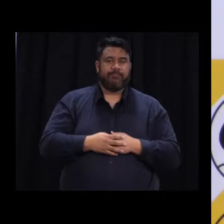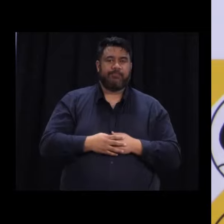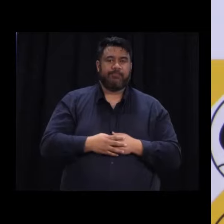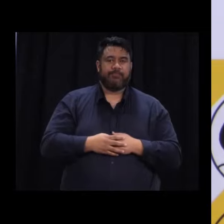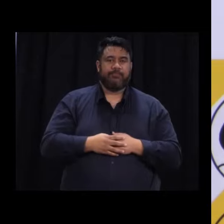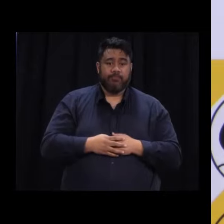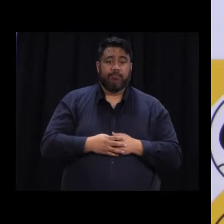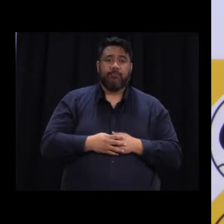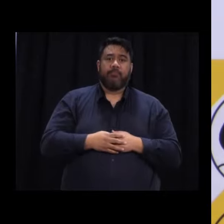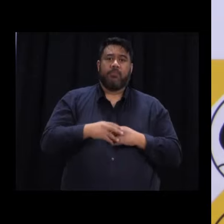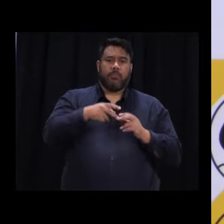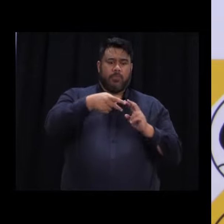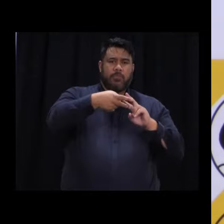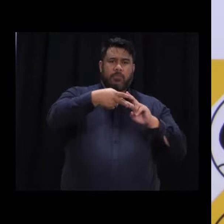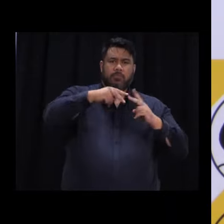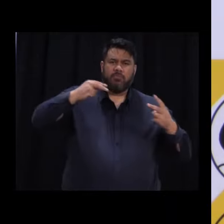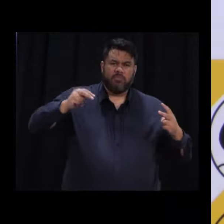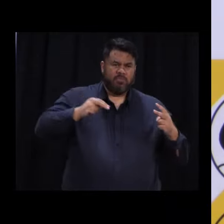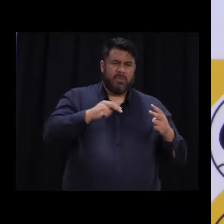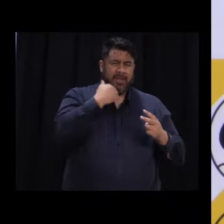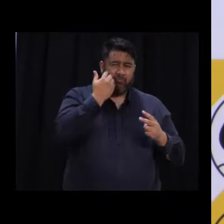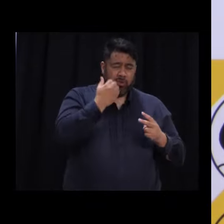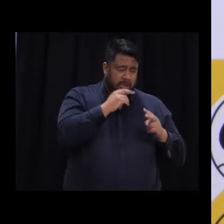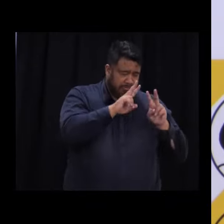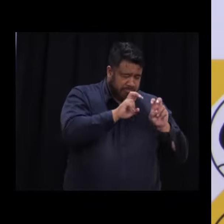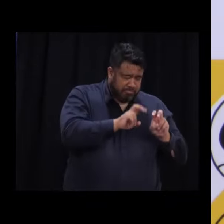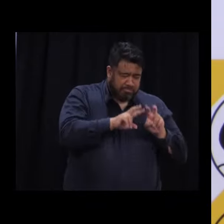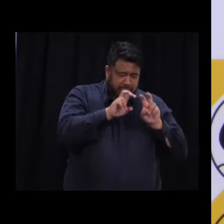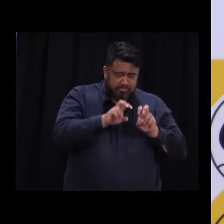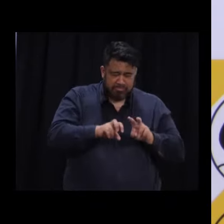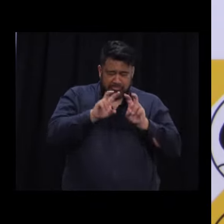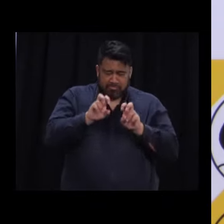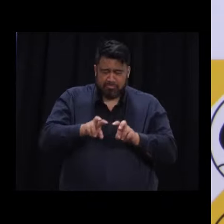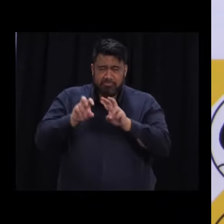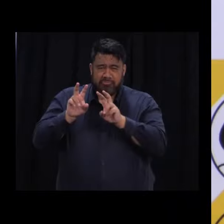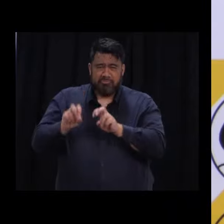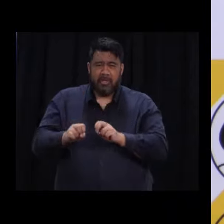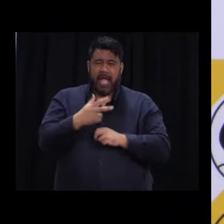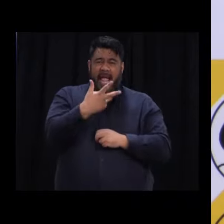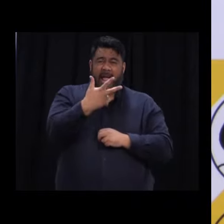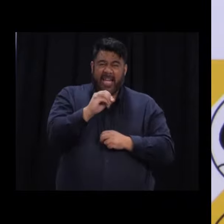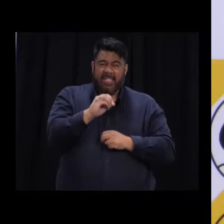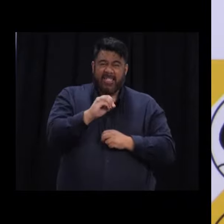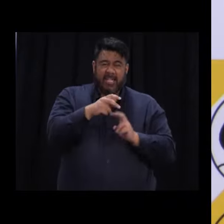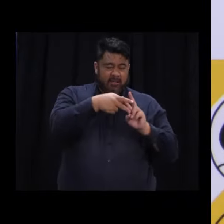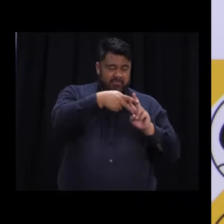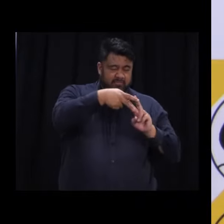sequencing is continuing to play a key role and ESR is